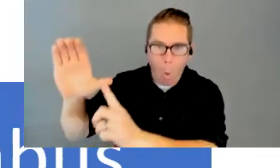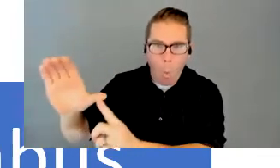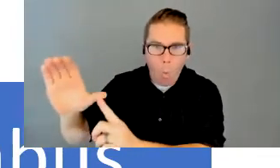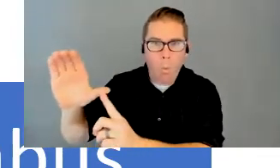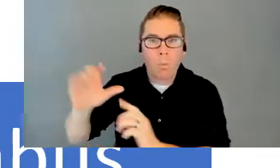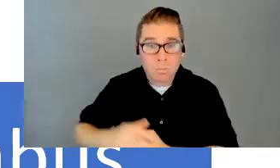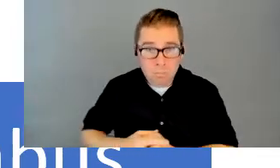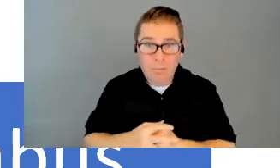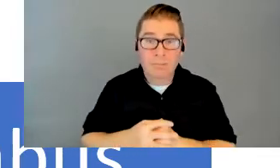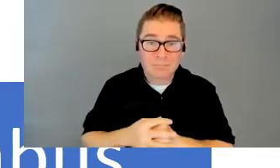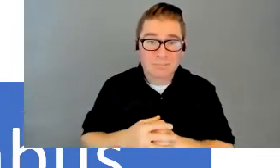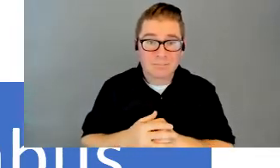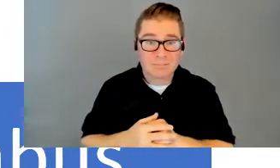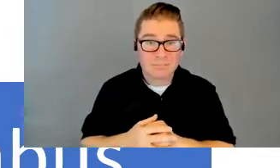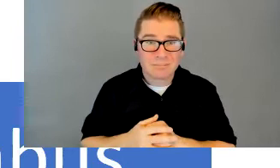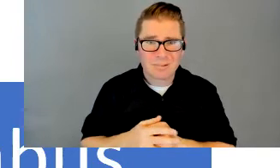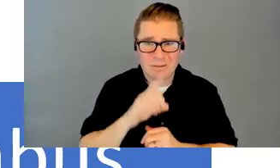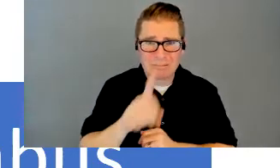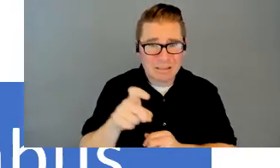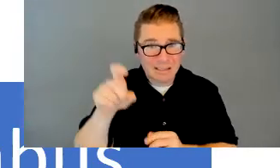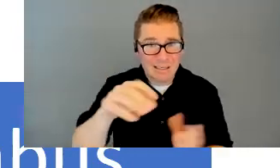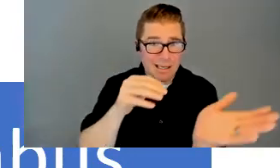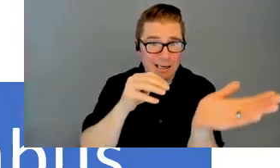do you really need a medical note to excuse